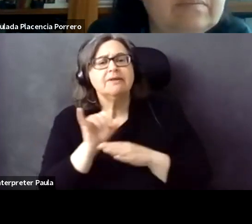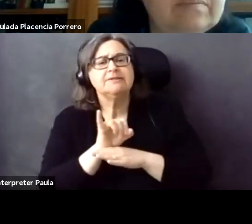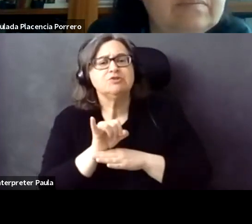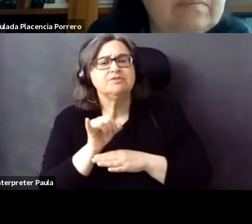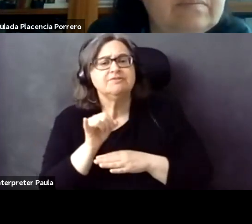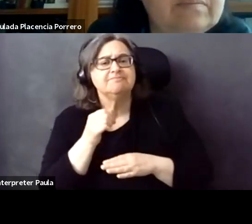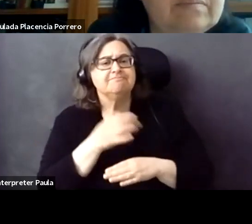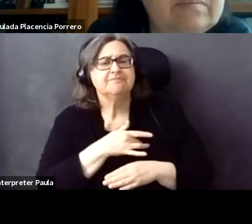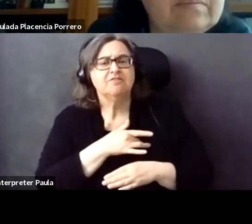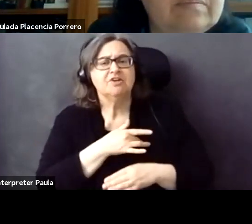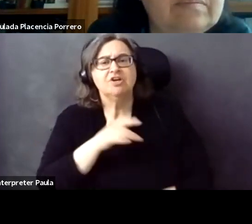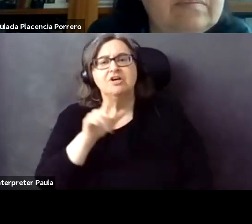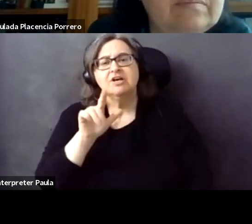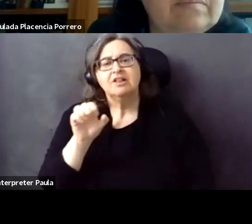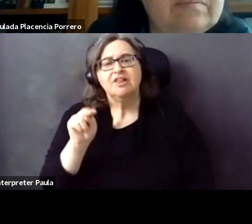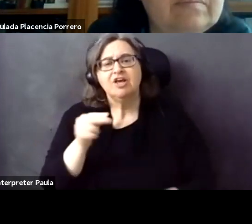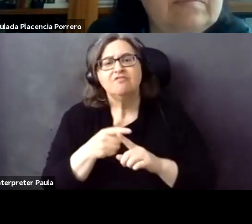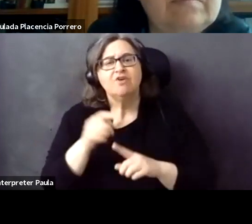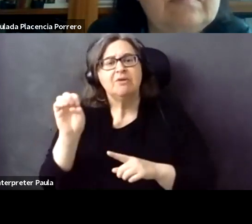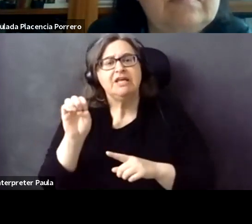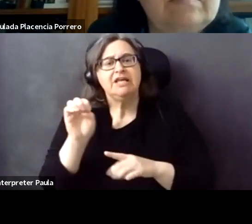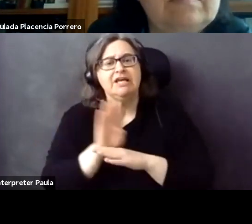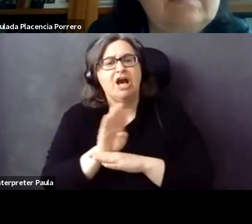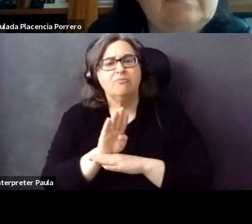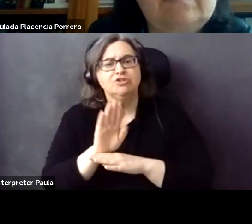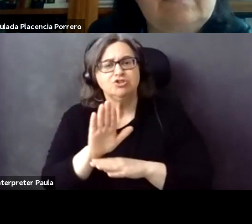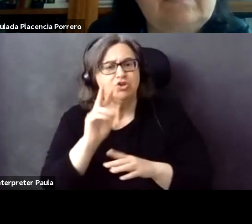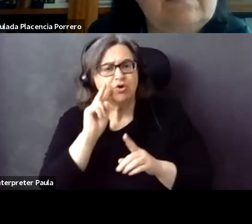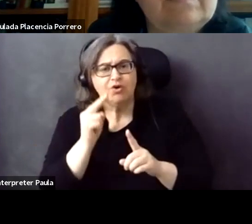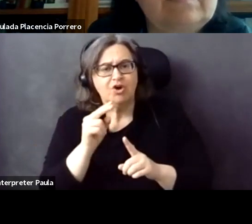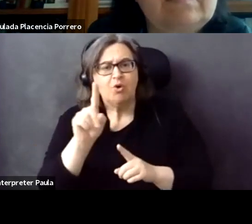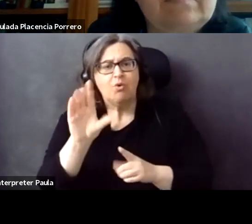much. So let's talk to the, and see what the industry thinks